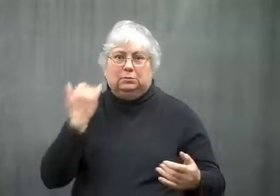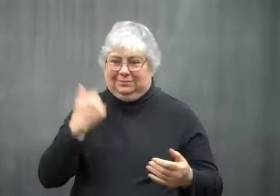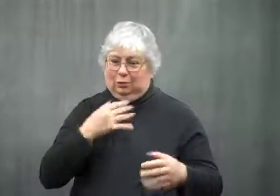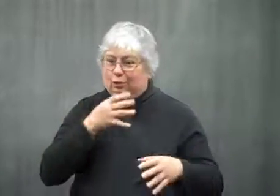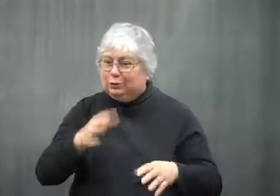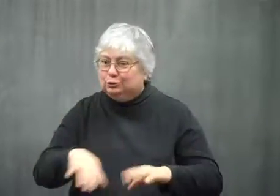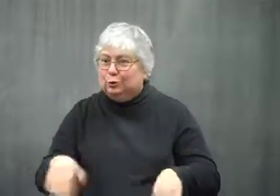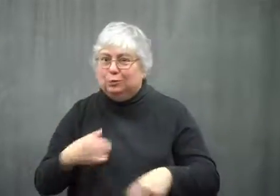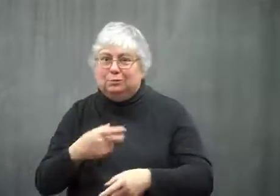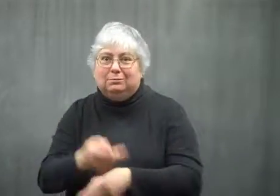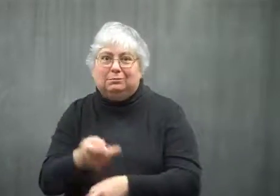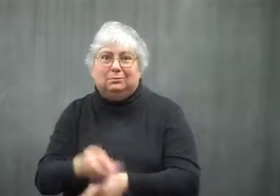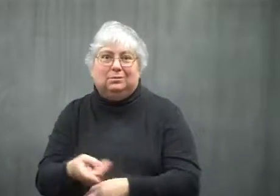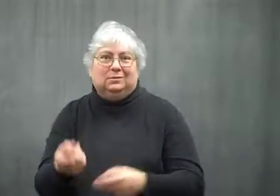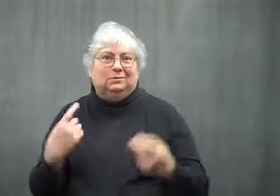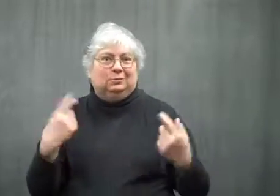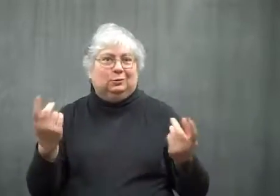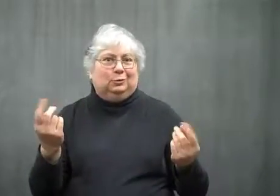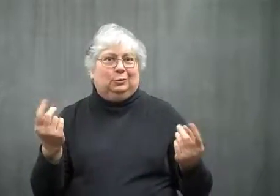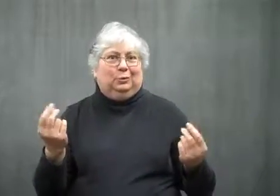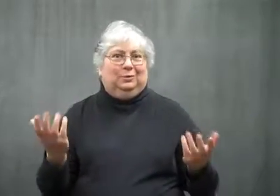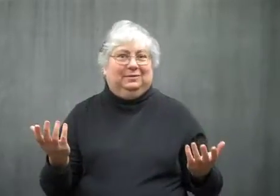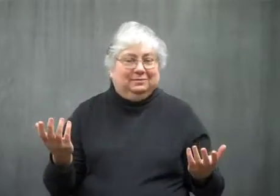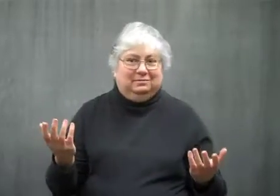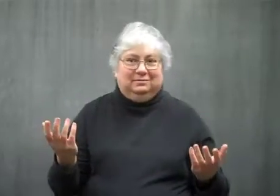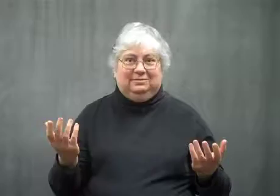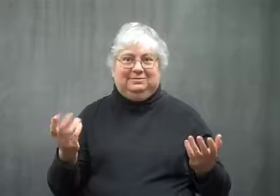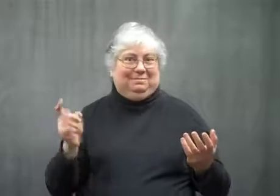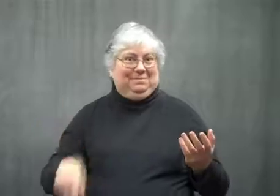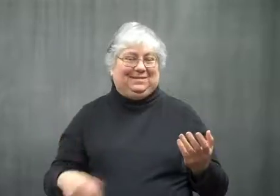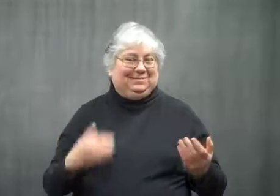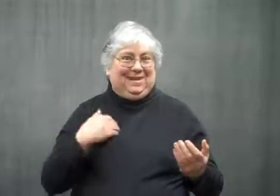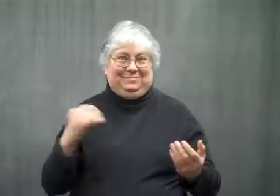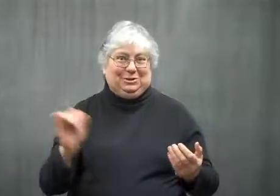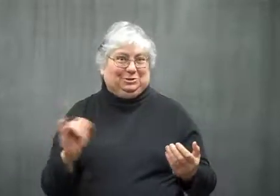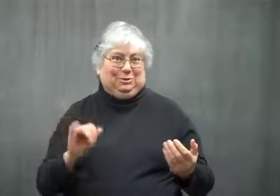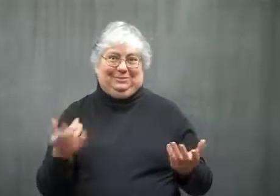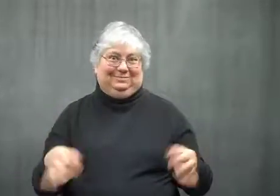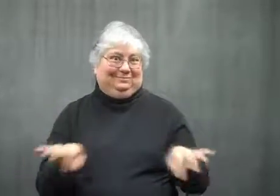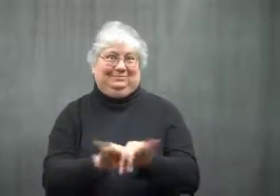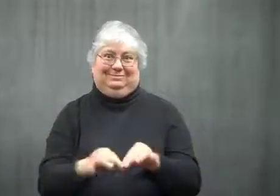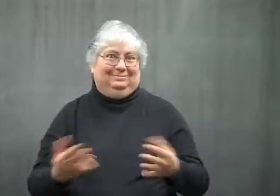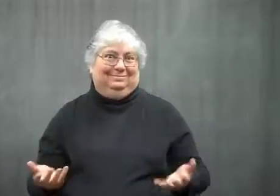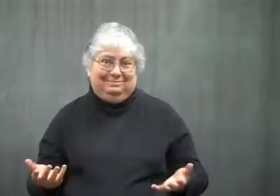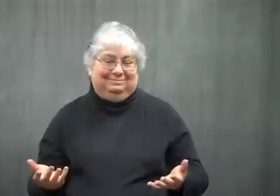What are grandparents who are raising their grandchildren to do? Insurance is really important to have.